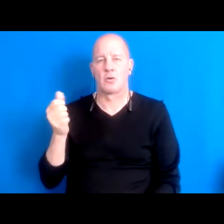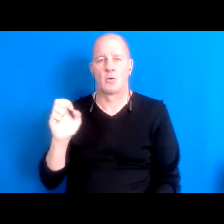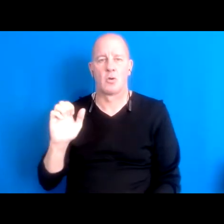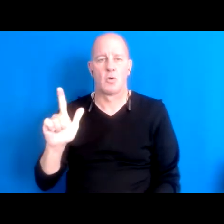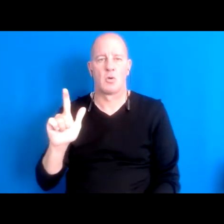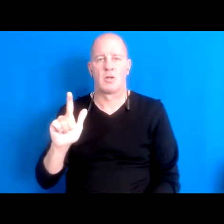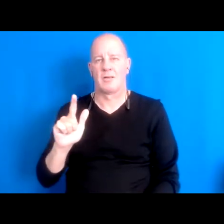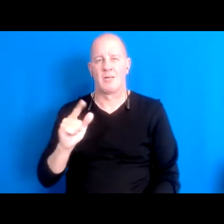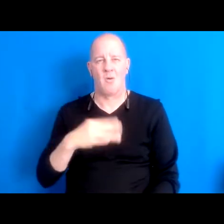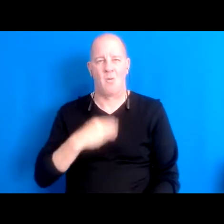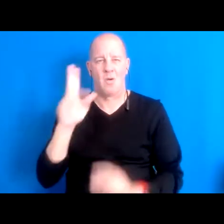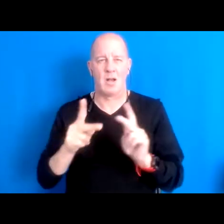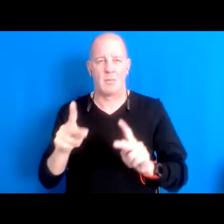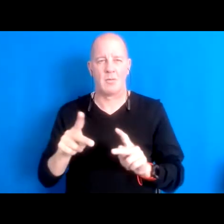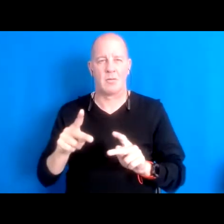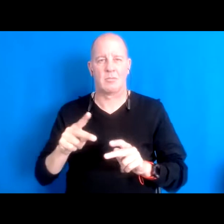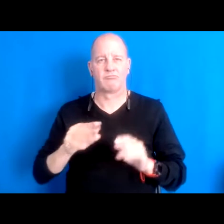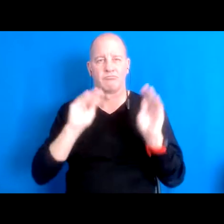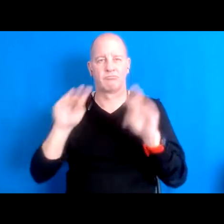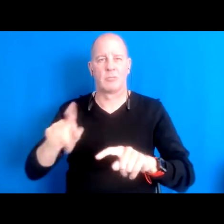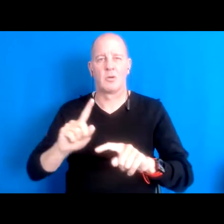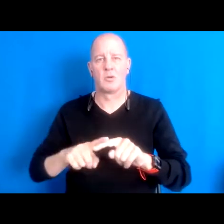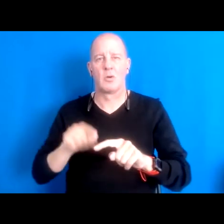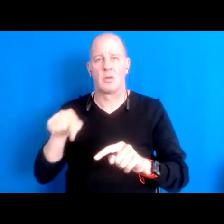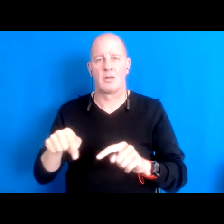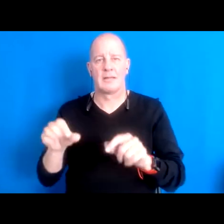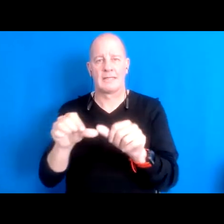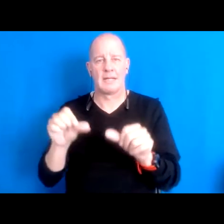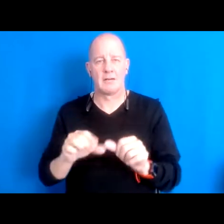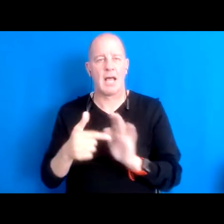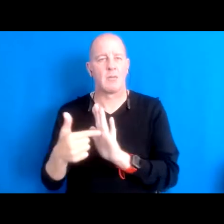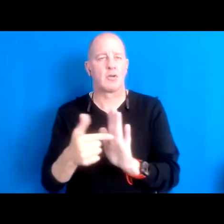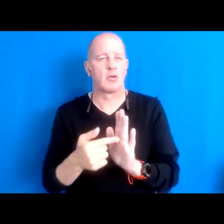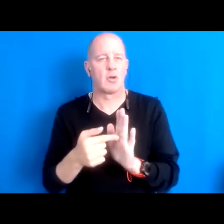15:56:30 And it was the indigenous of questions, you know I was going to show you guys a little picture on it okay it's okay. and.